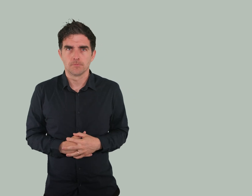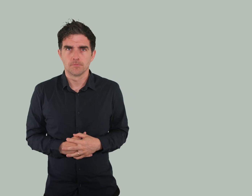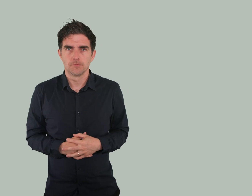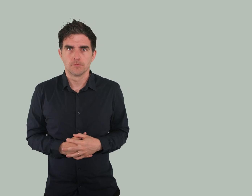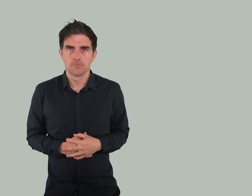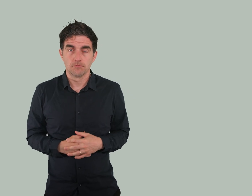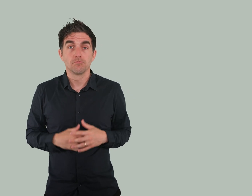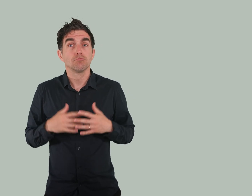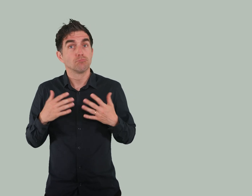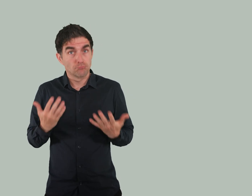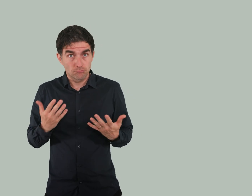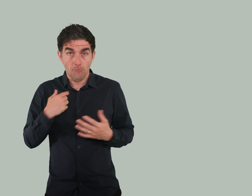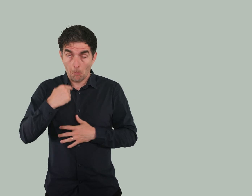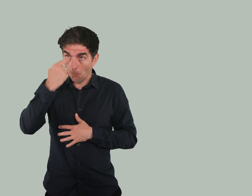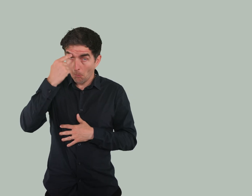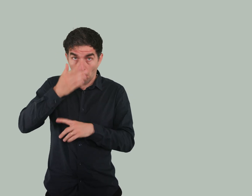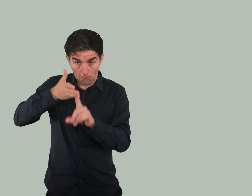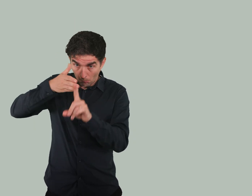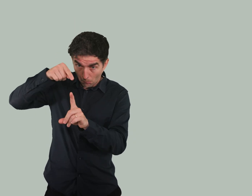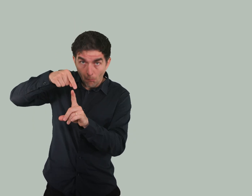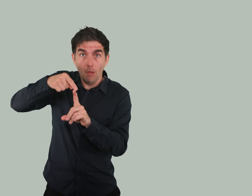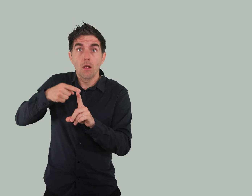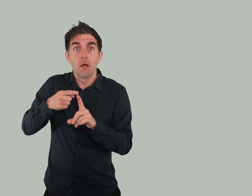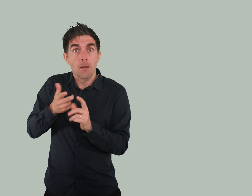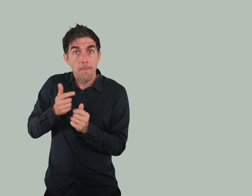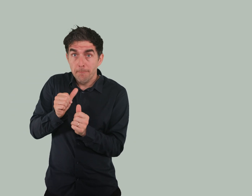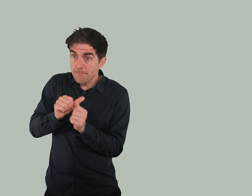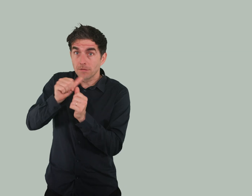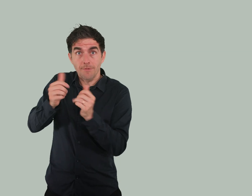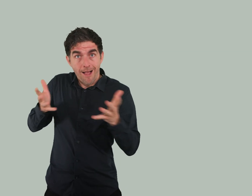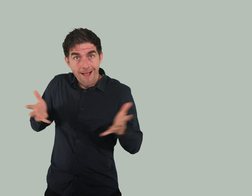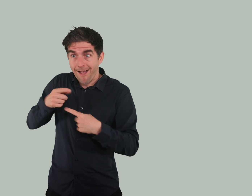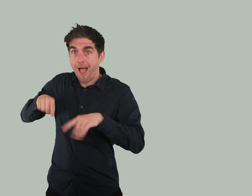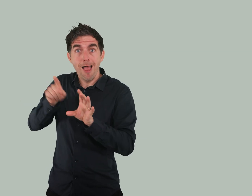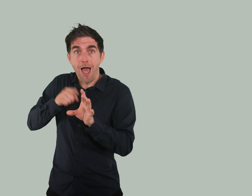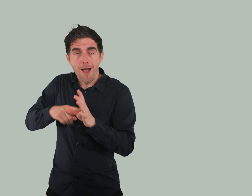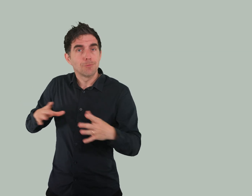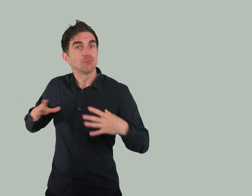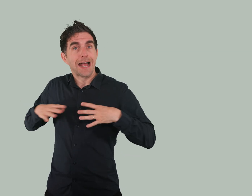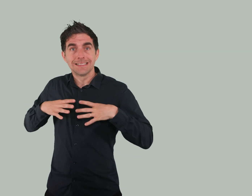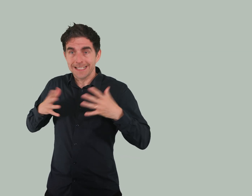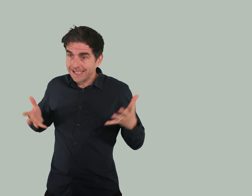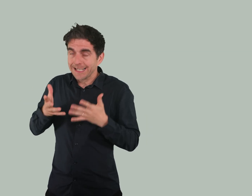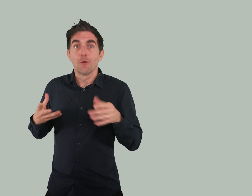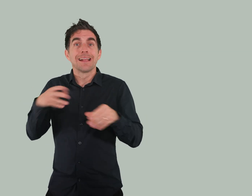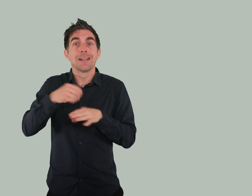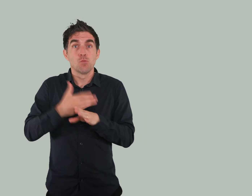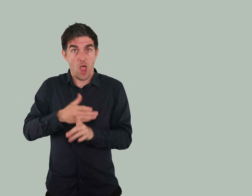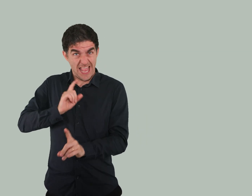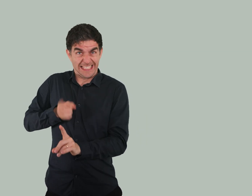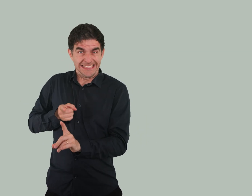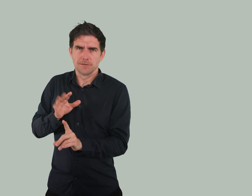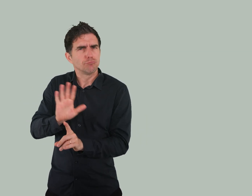288. The question is not simply how to prepare young people better for work.